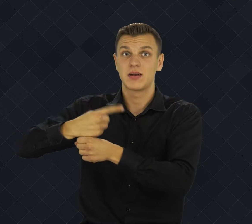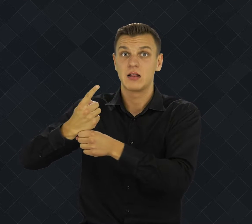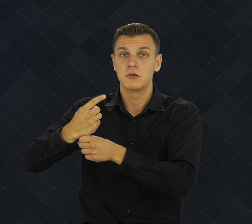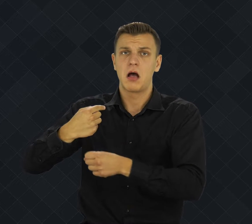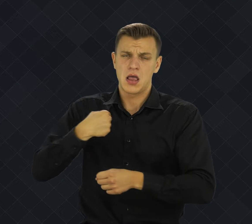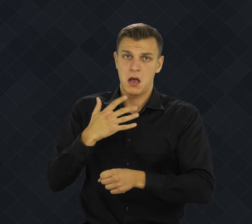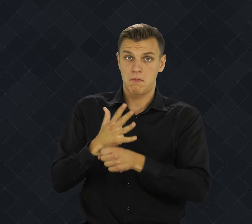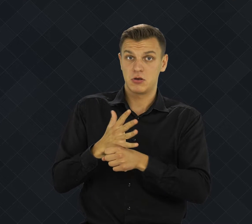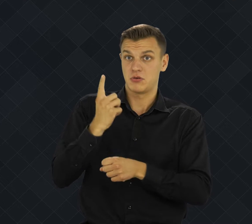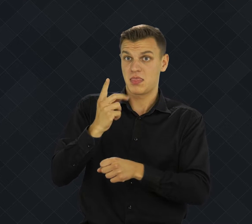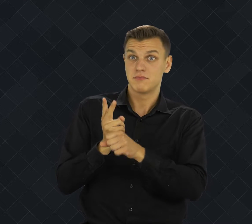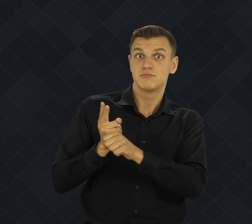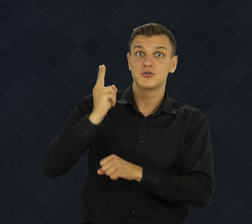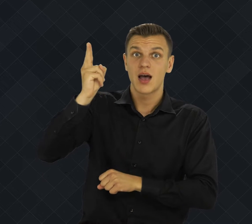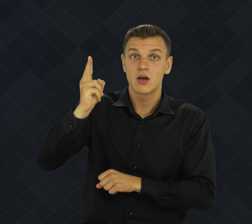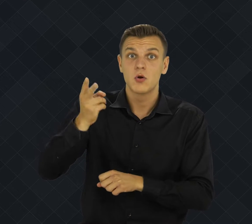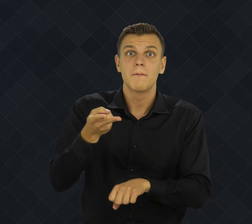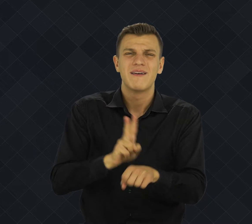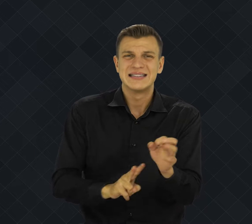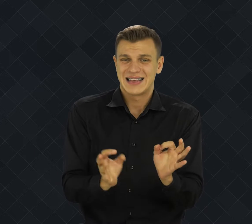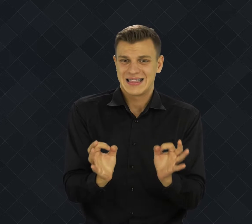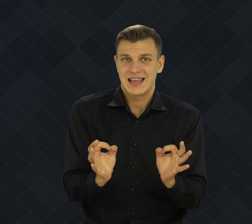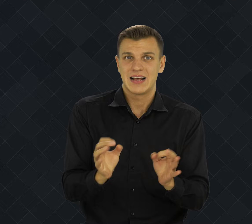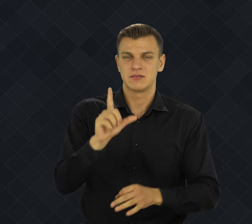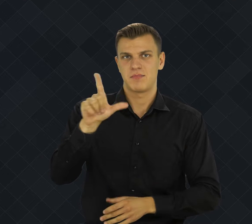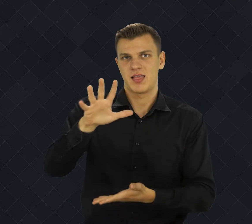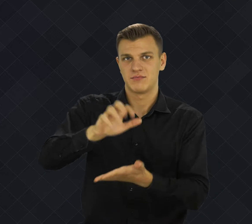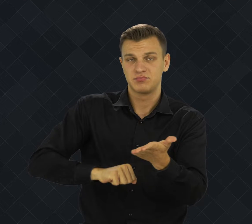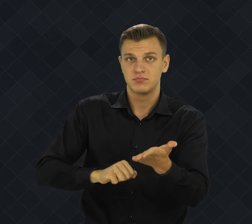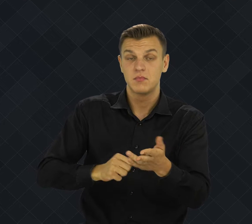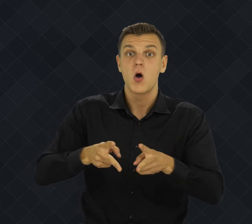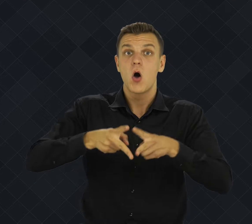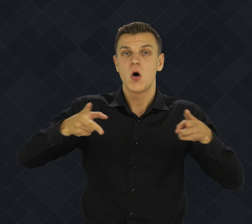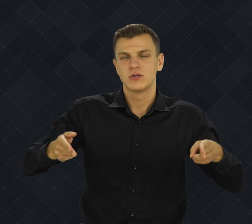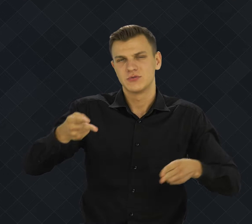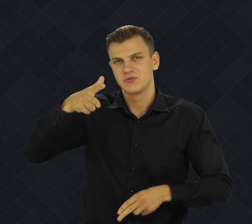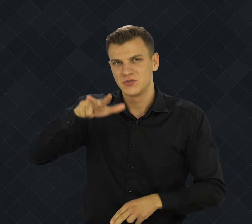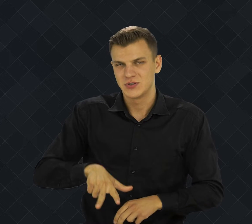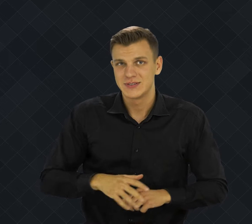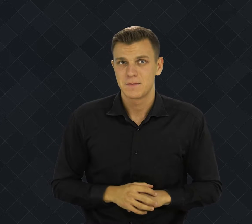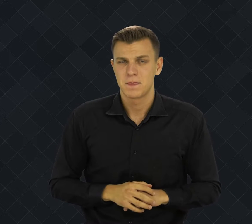driving license to the driver who drove with a speed higher by at least 51 km/h from the limit applicable in a built-up area.